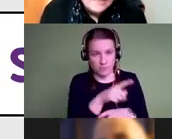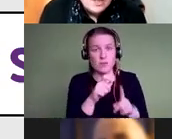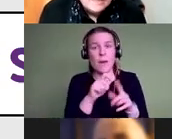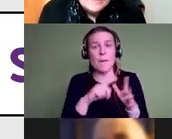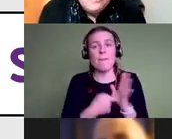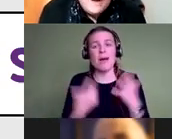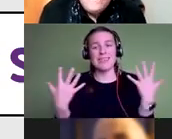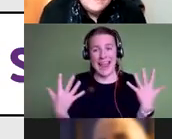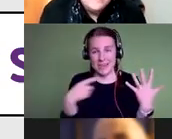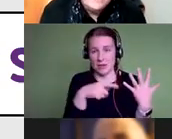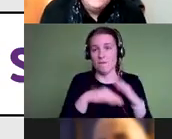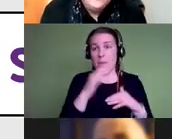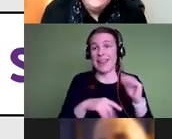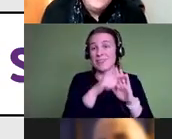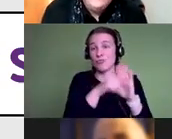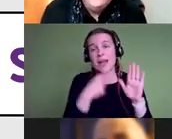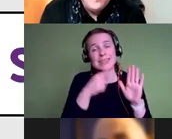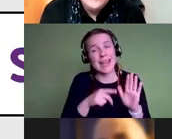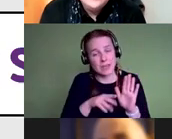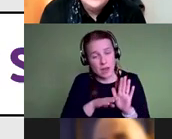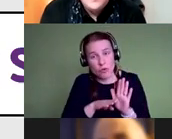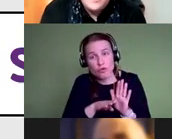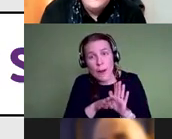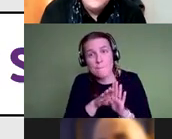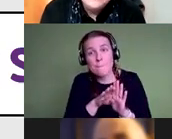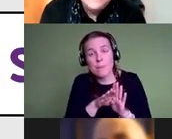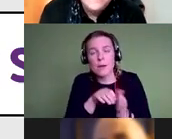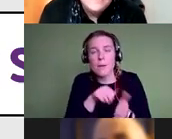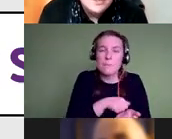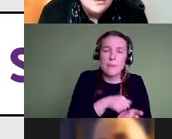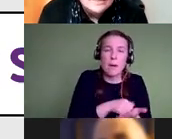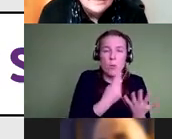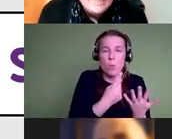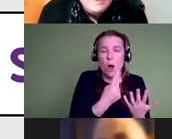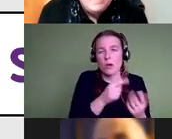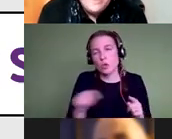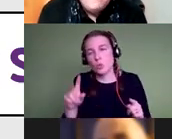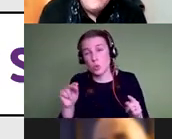. For changes in level, ramps are an obvious choice and for some ambulant people if you